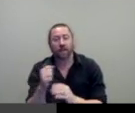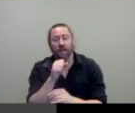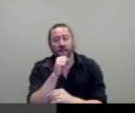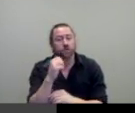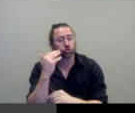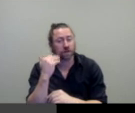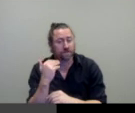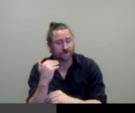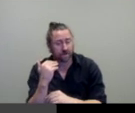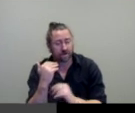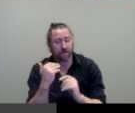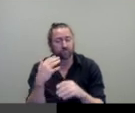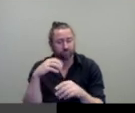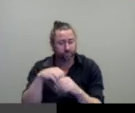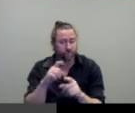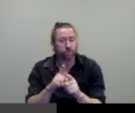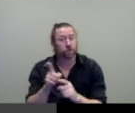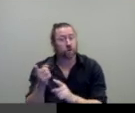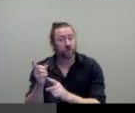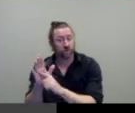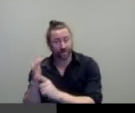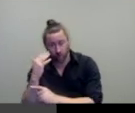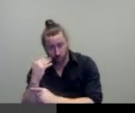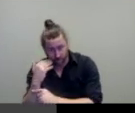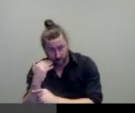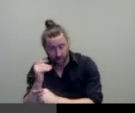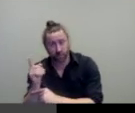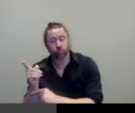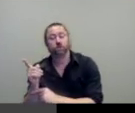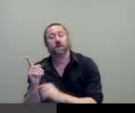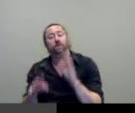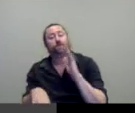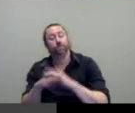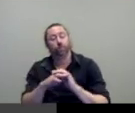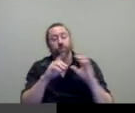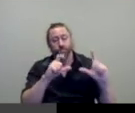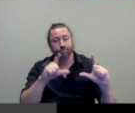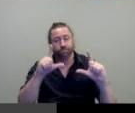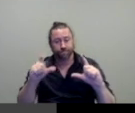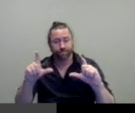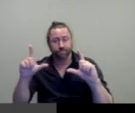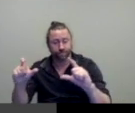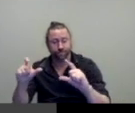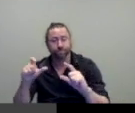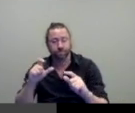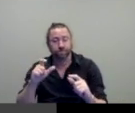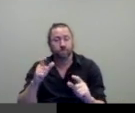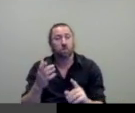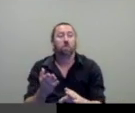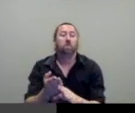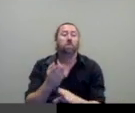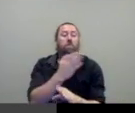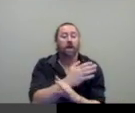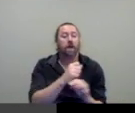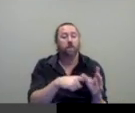artwork she is a woman and she focuses almost exclusively on photographs previously taken by men